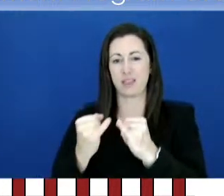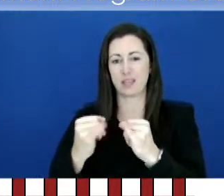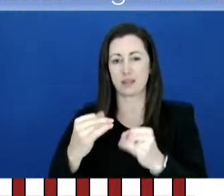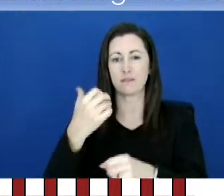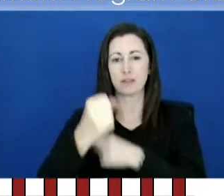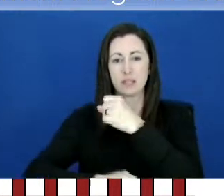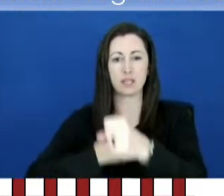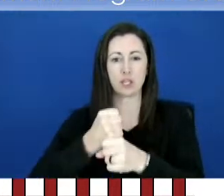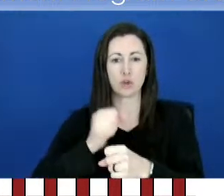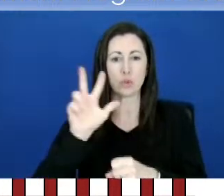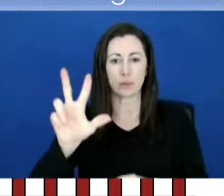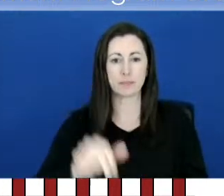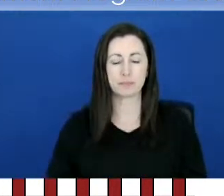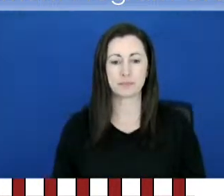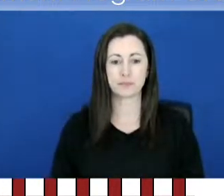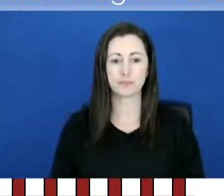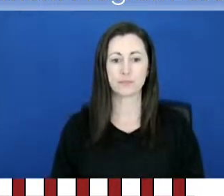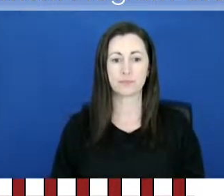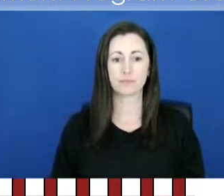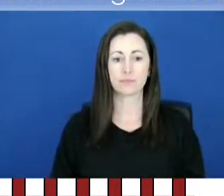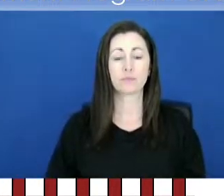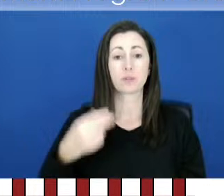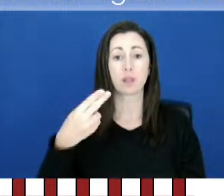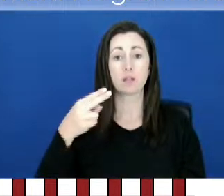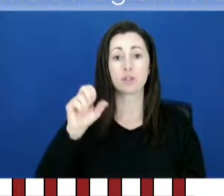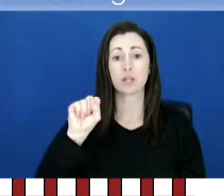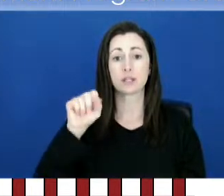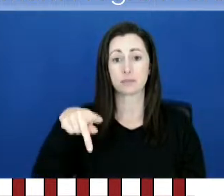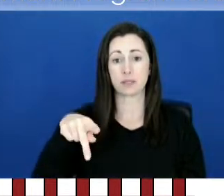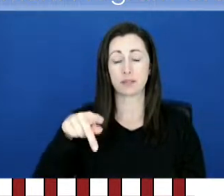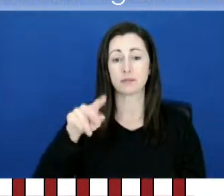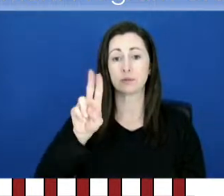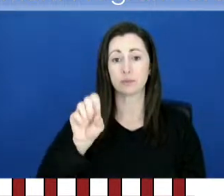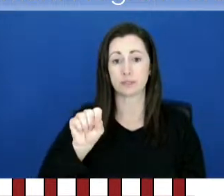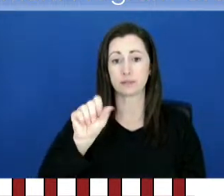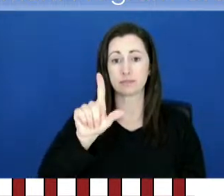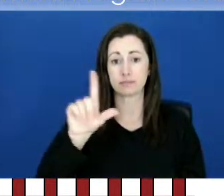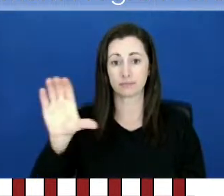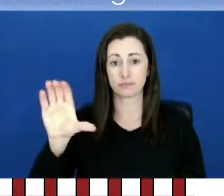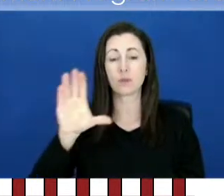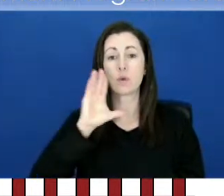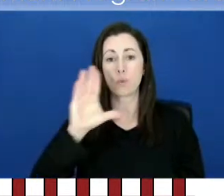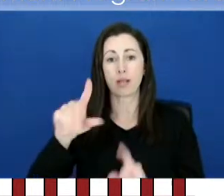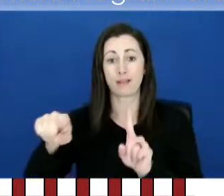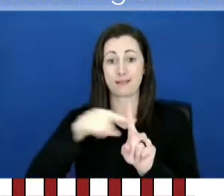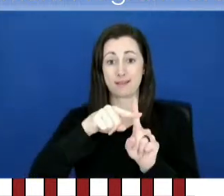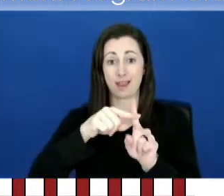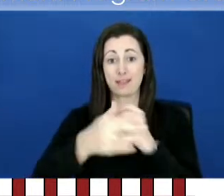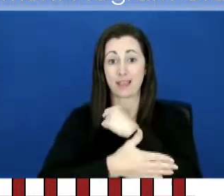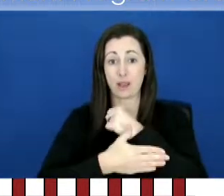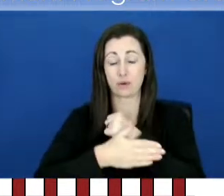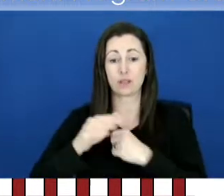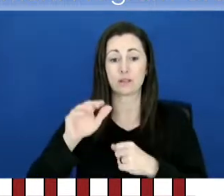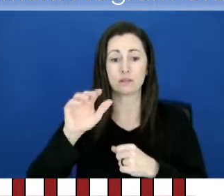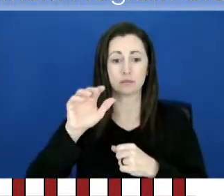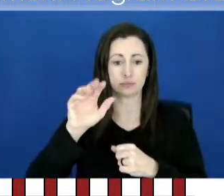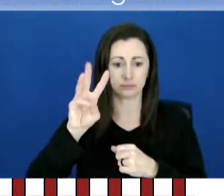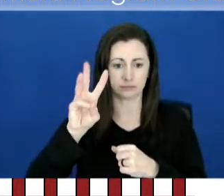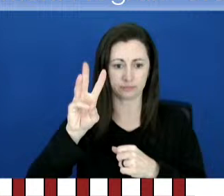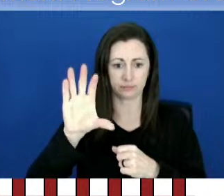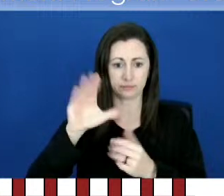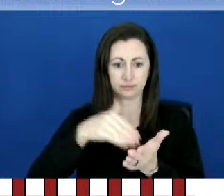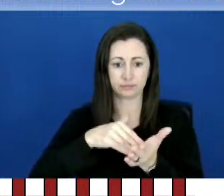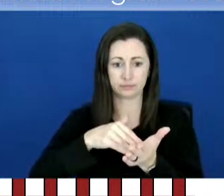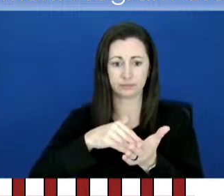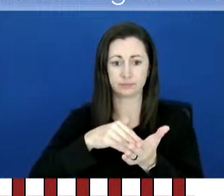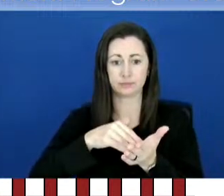PART OF THE GRANT, BY THE END OF